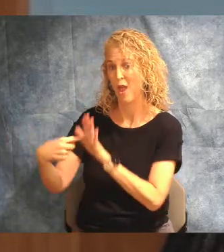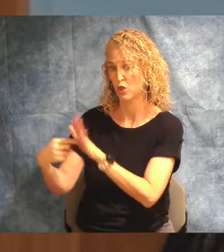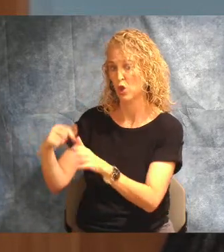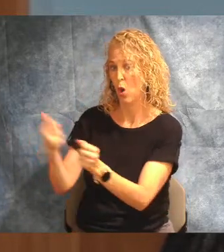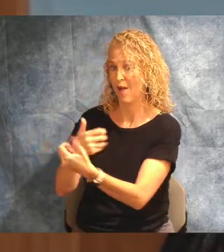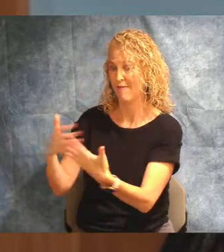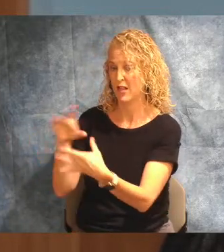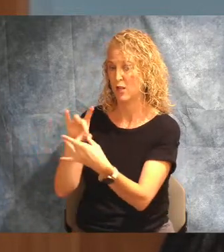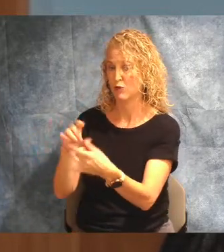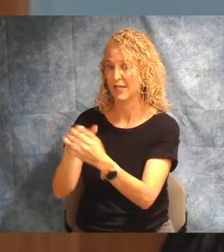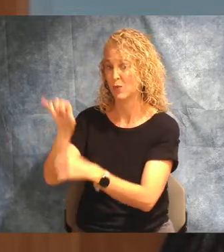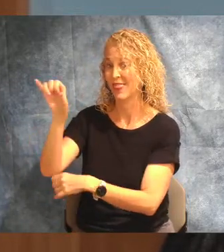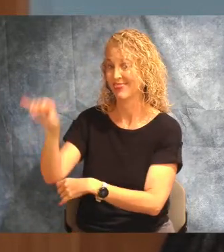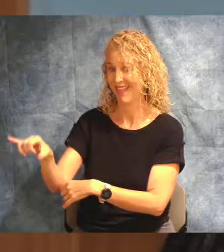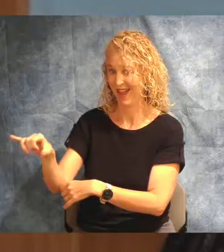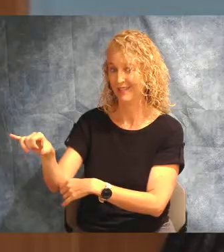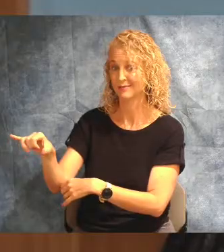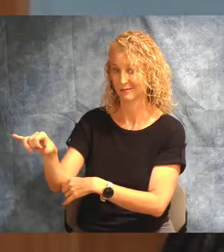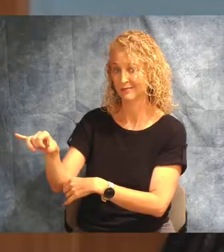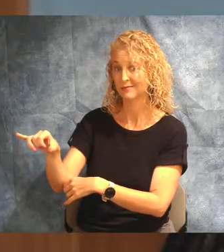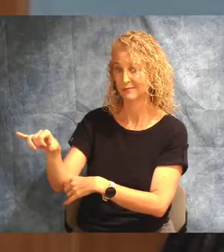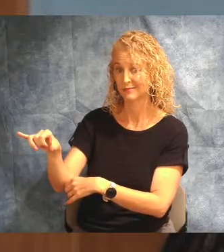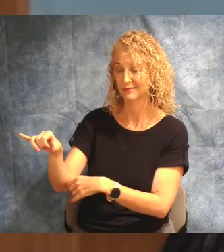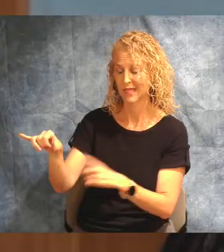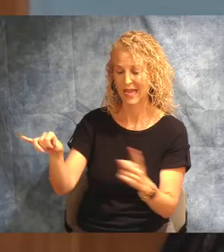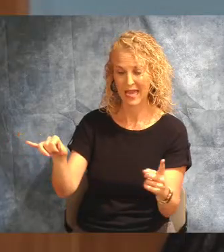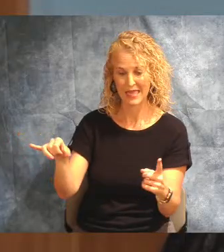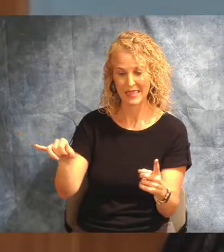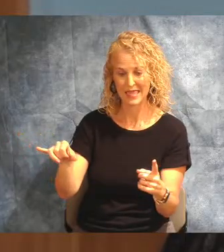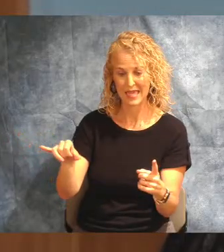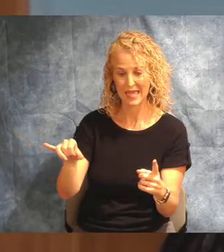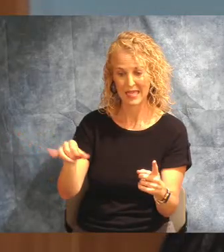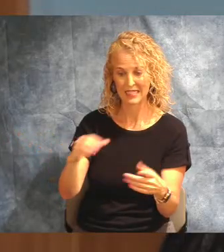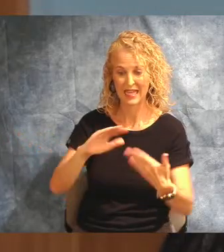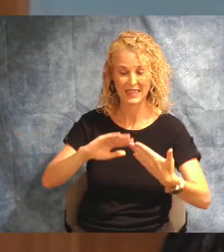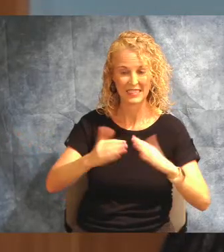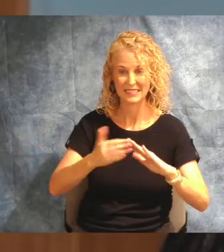all the restrictions on their site and I'm not sure what the city has on theirs, but